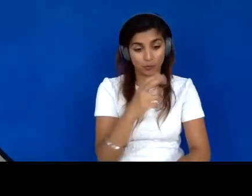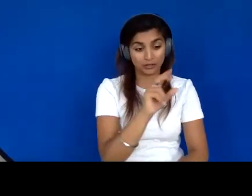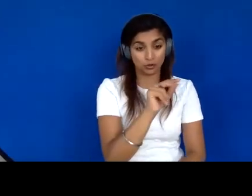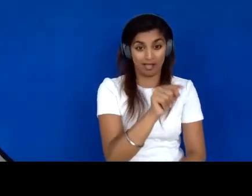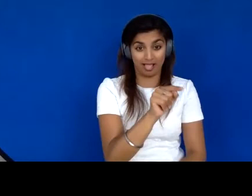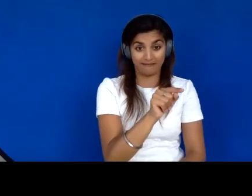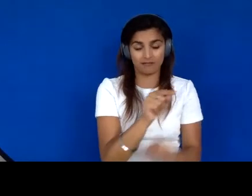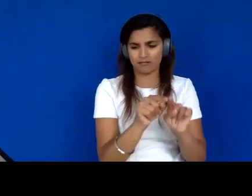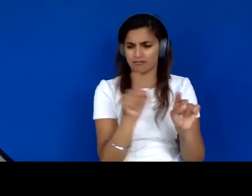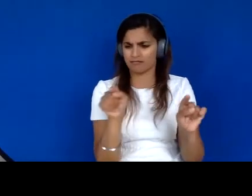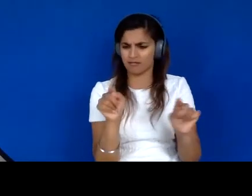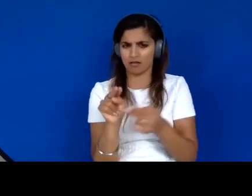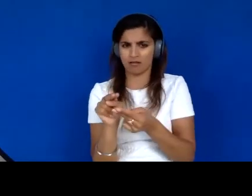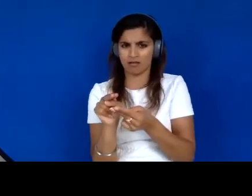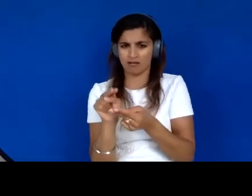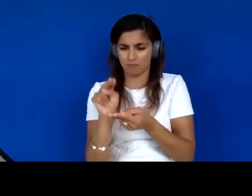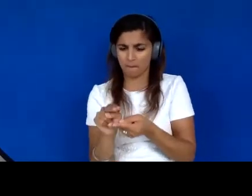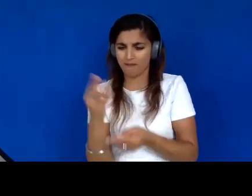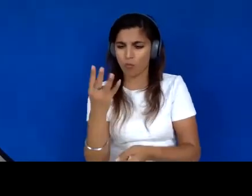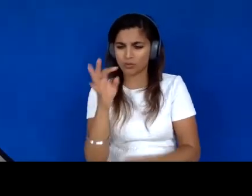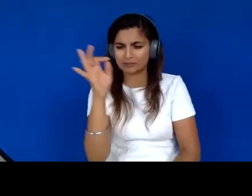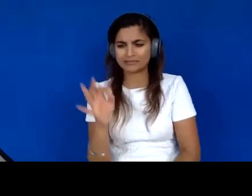2016 meanwhile the proportion of male